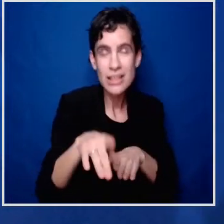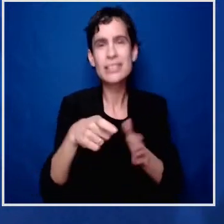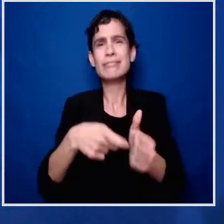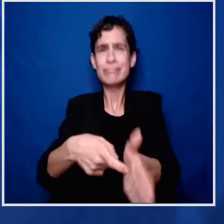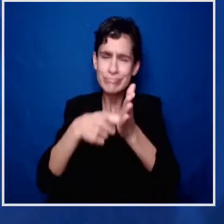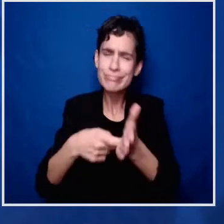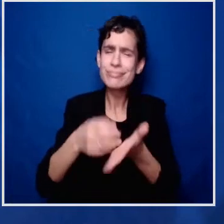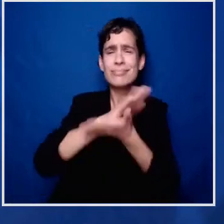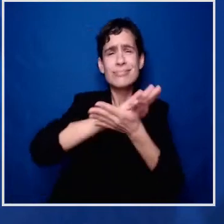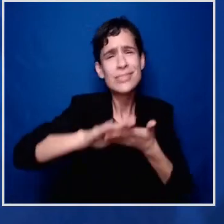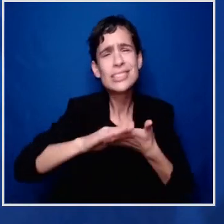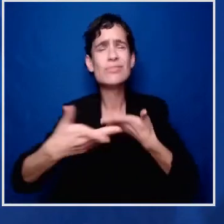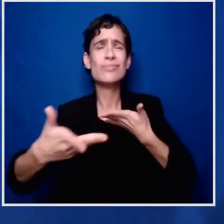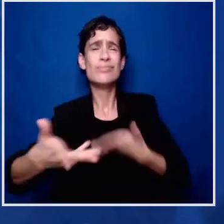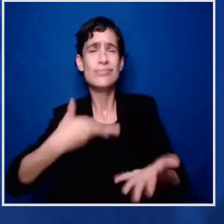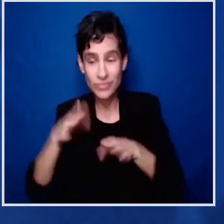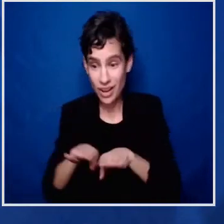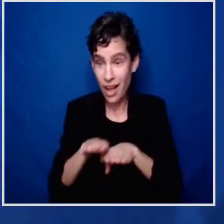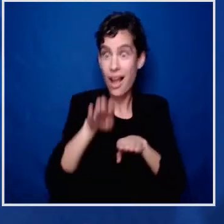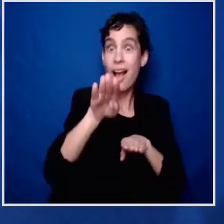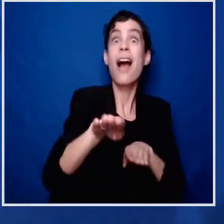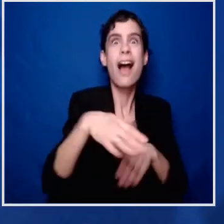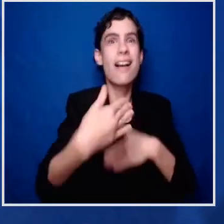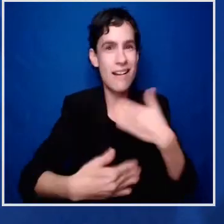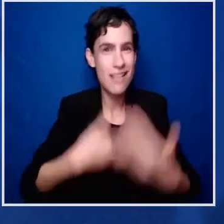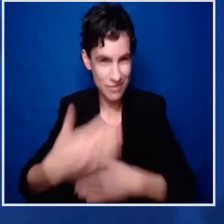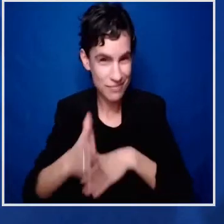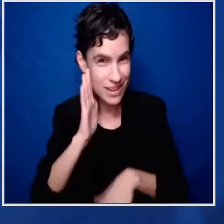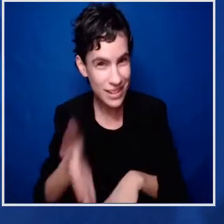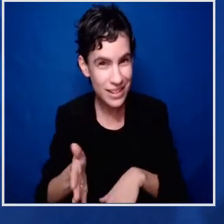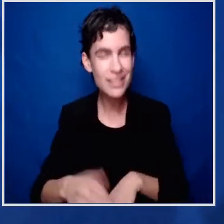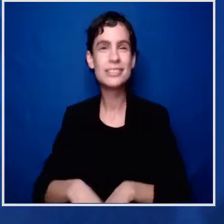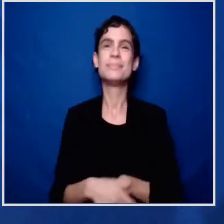TREATING OUR FELLOW HUMAN BEING